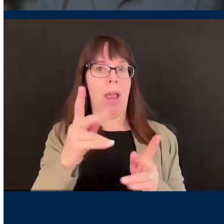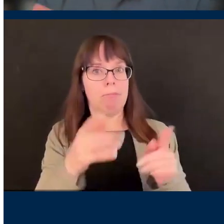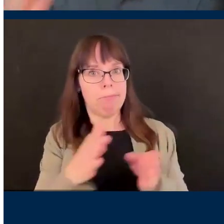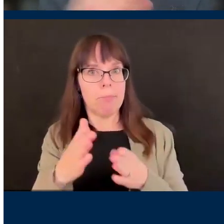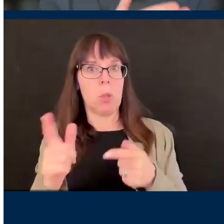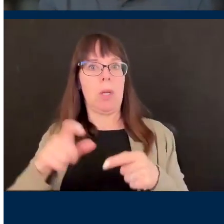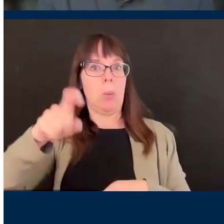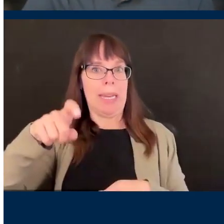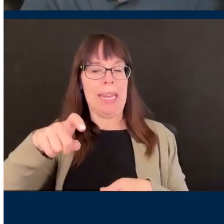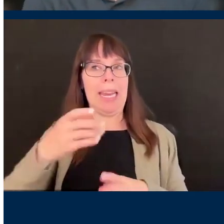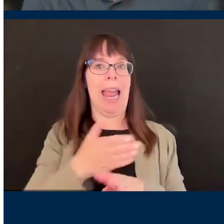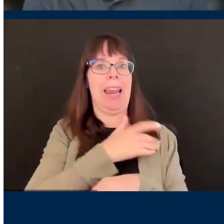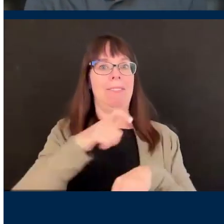in advance of the appointment.